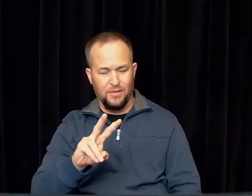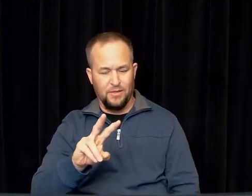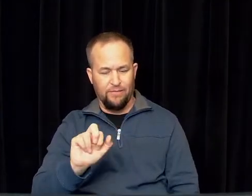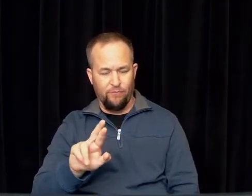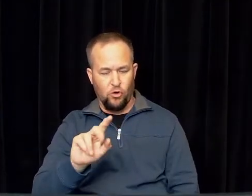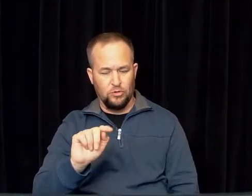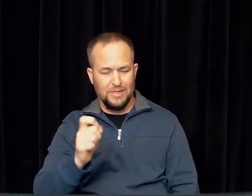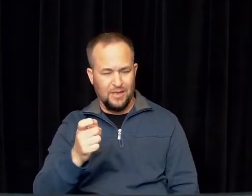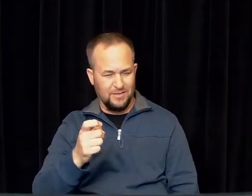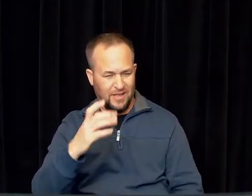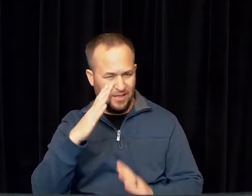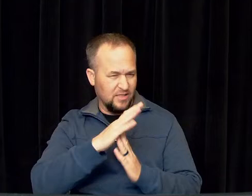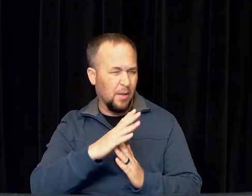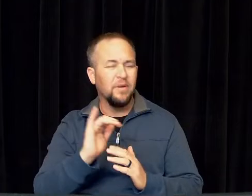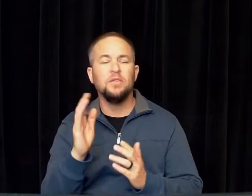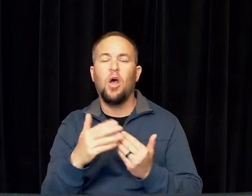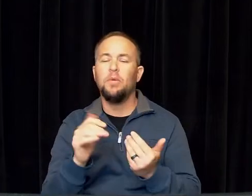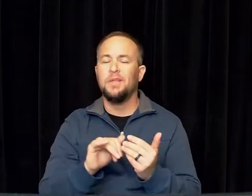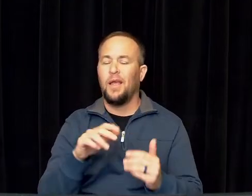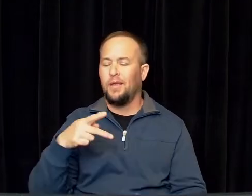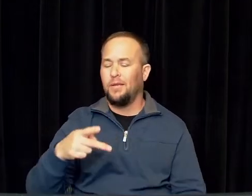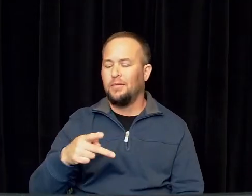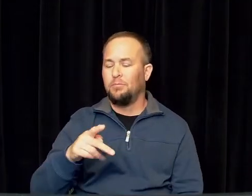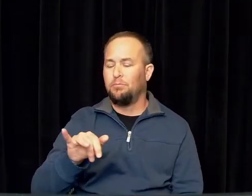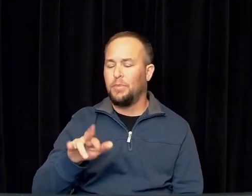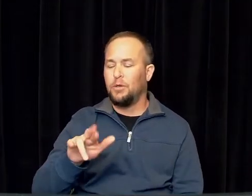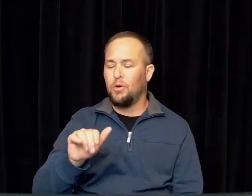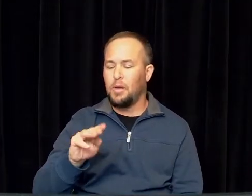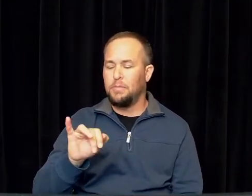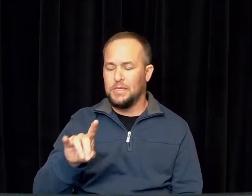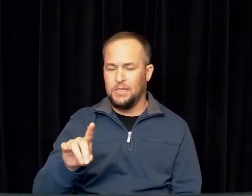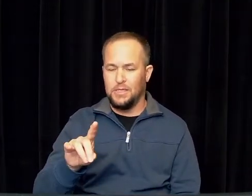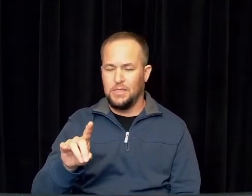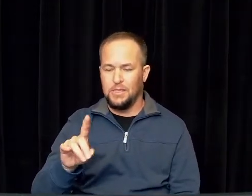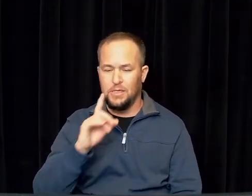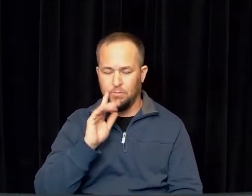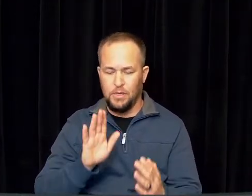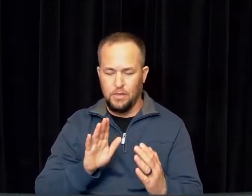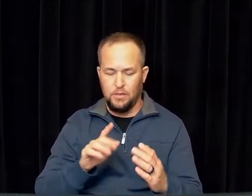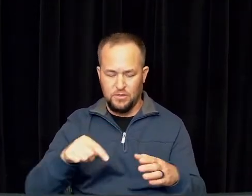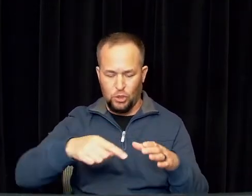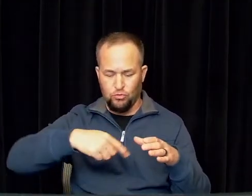pyramid but instead of resting on a square or triangle or rectangle, it rests on a circle.